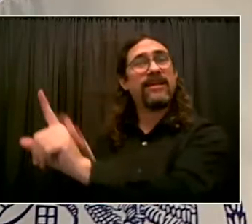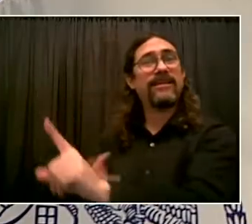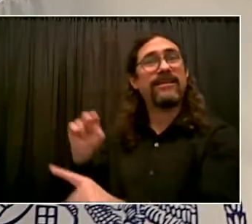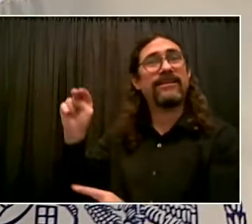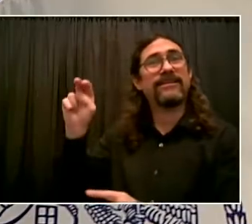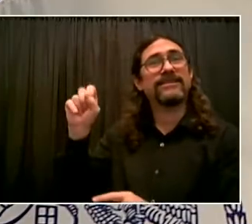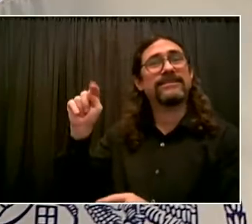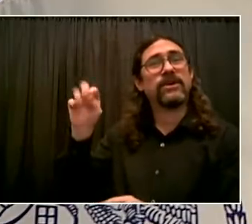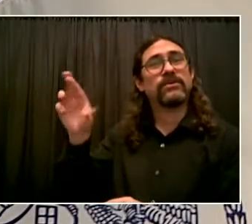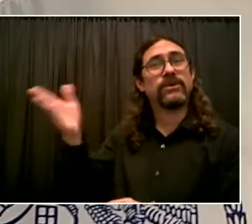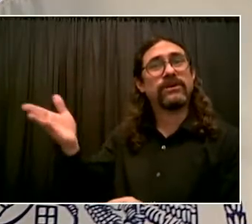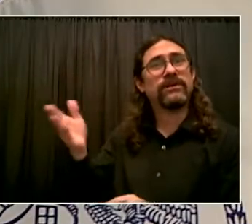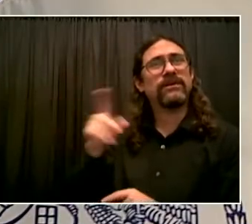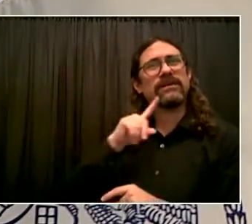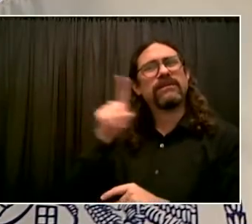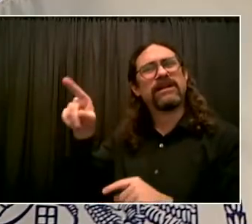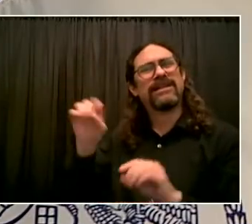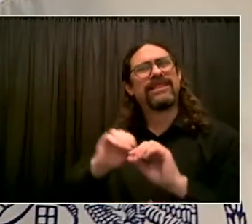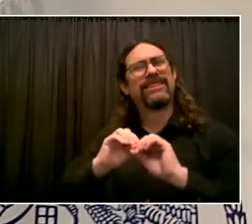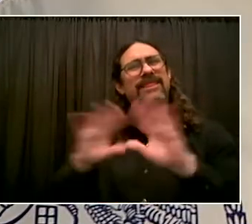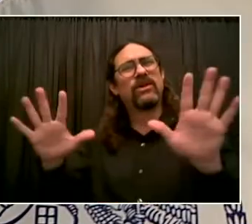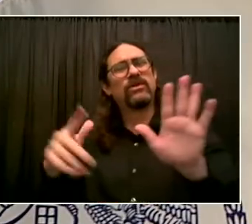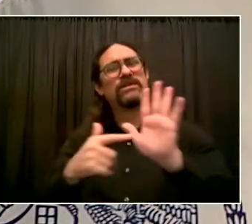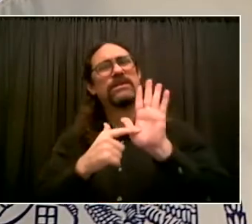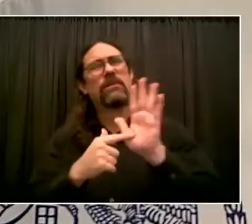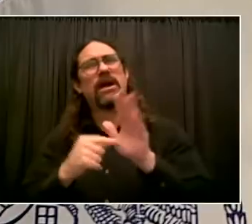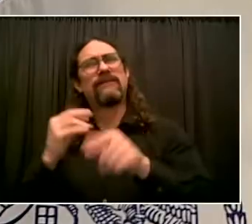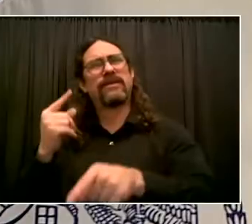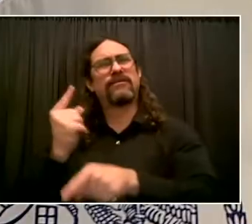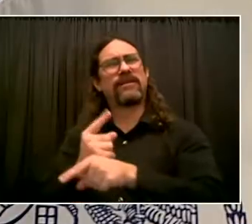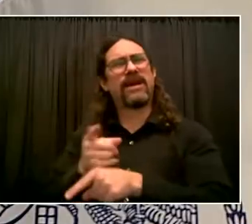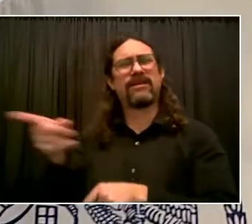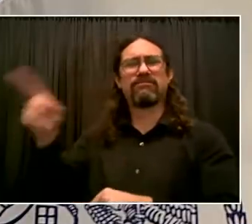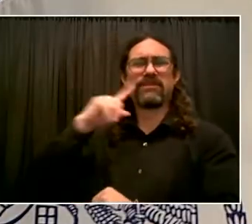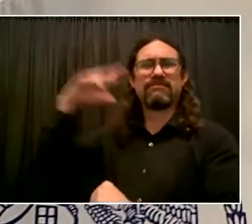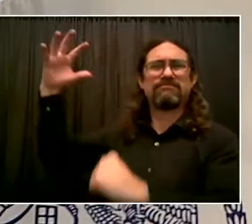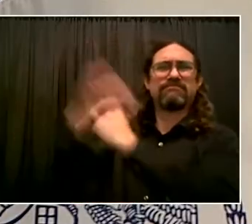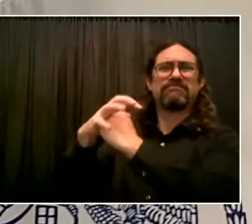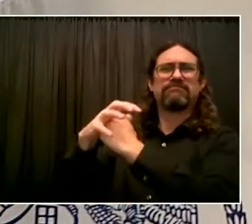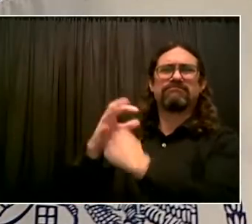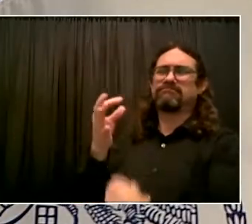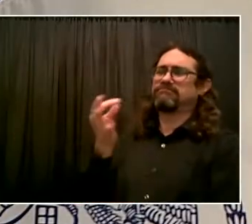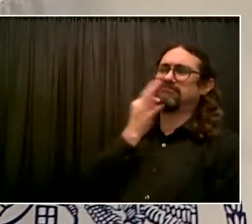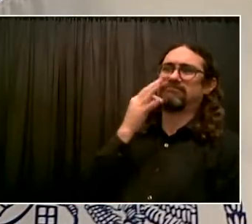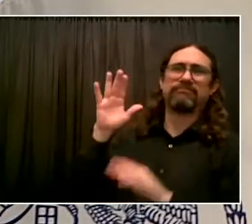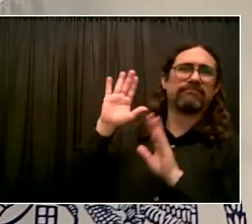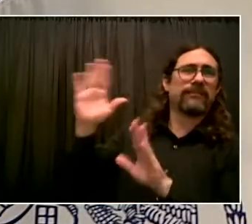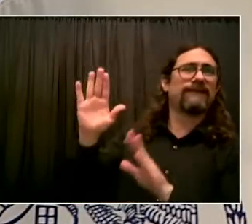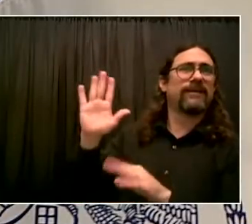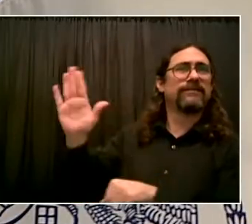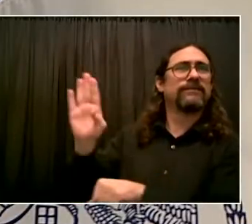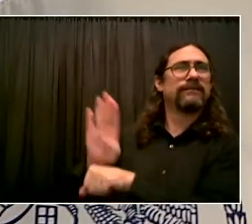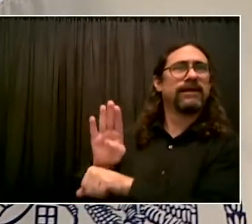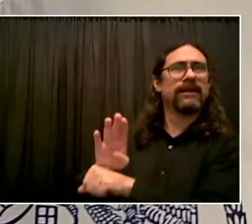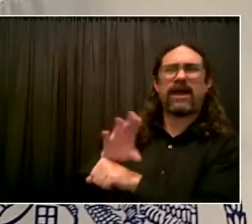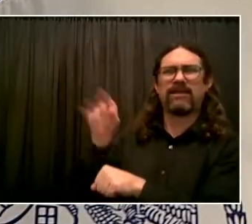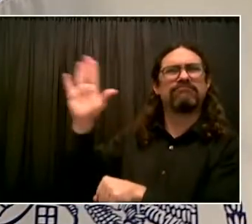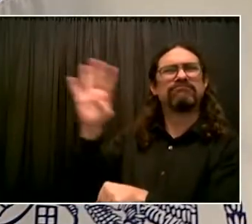THANK YOU MR. MAYOR. IF THAT IS ONT A RUTE,